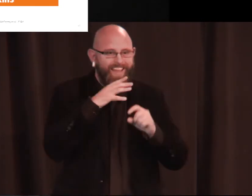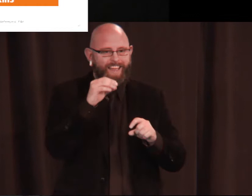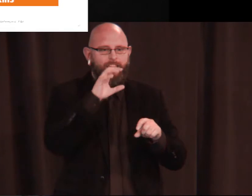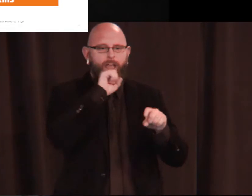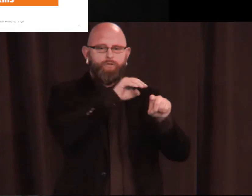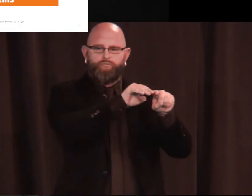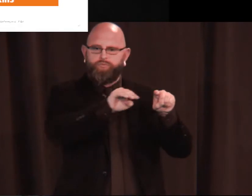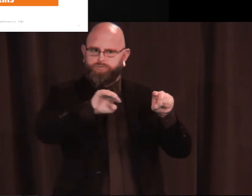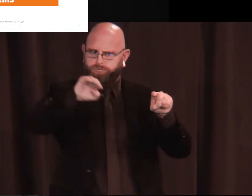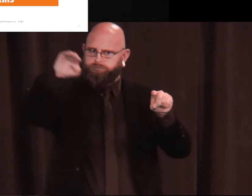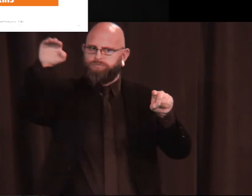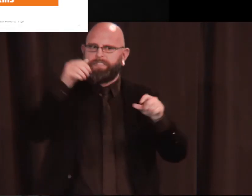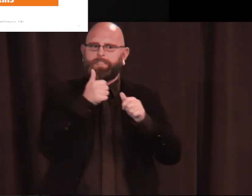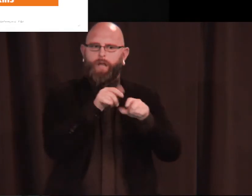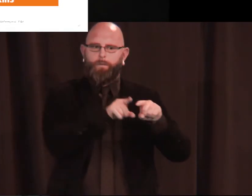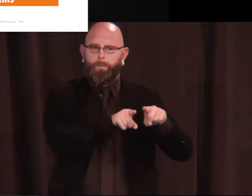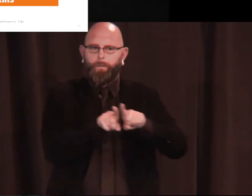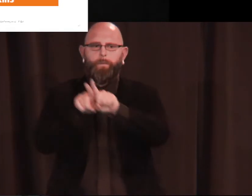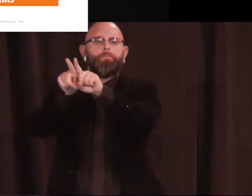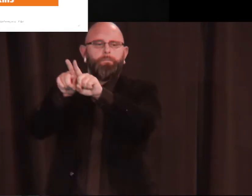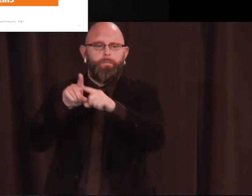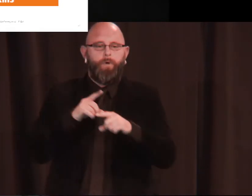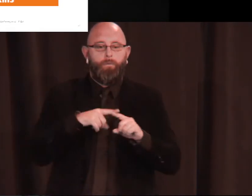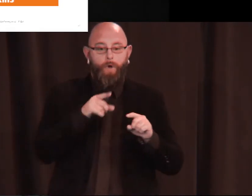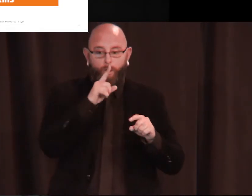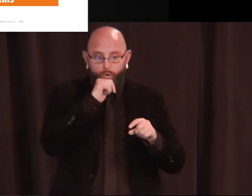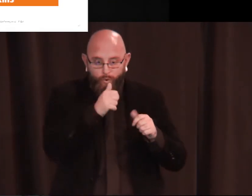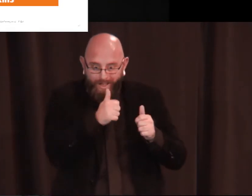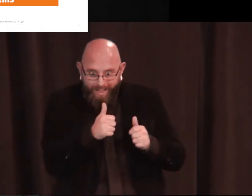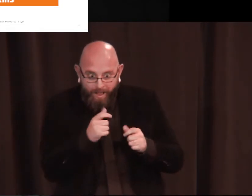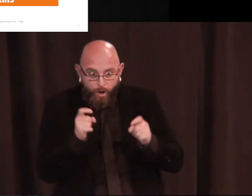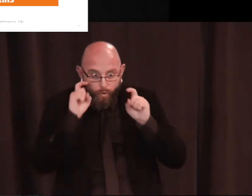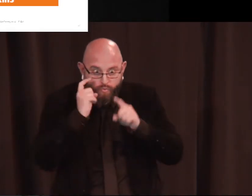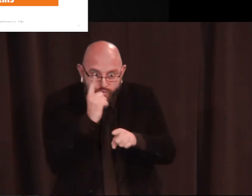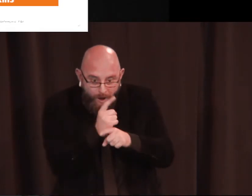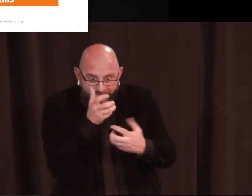After we controlled for whether they had a mild hearing loss or a moderate hearing loss.